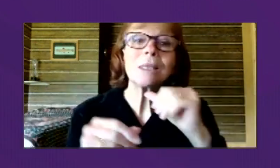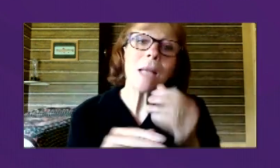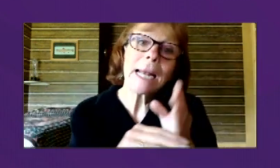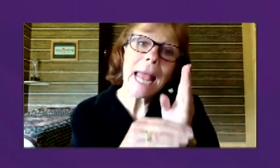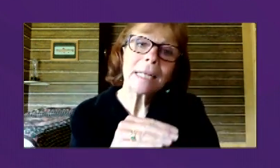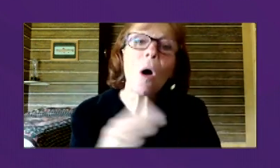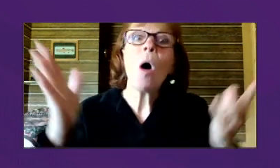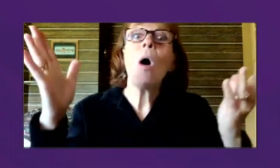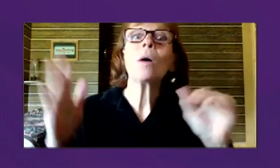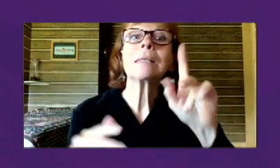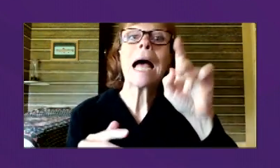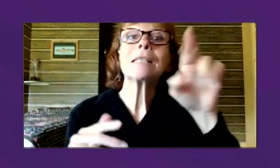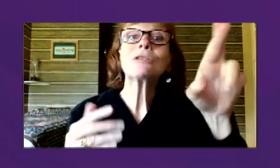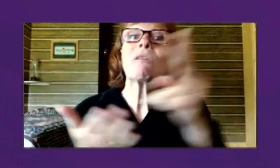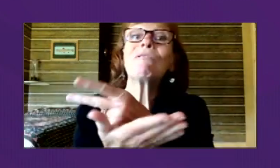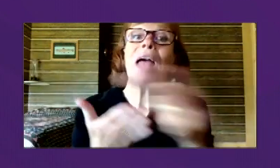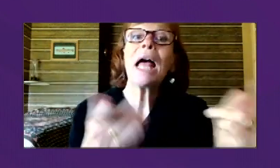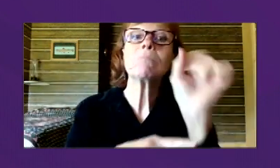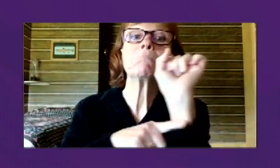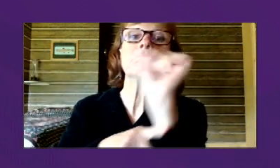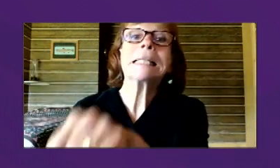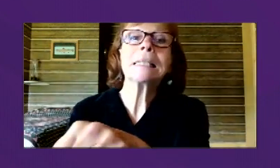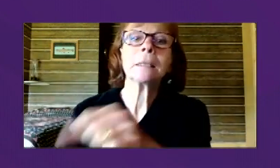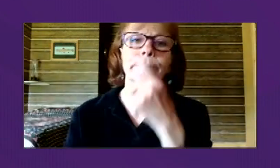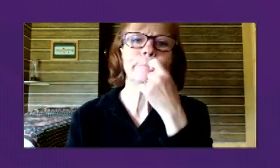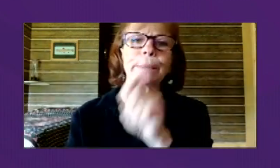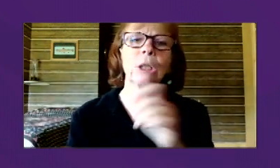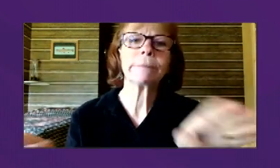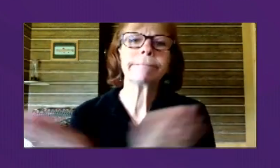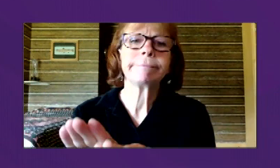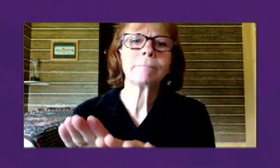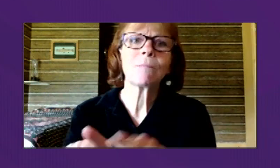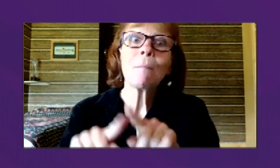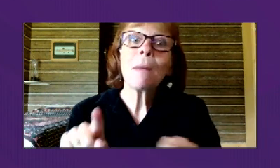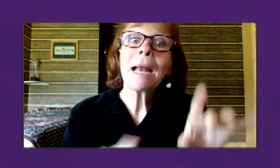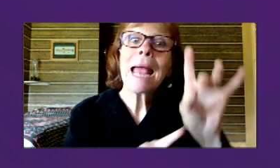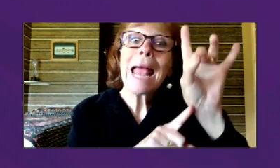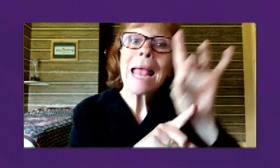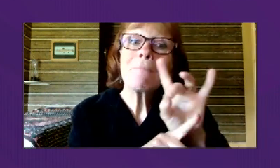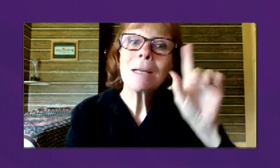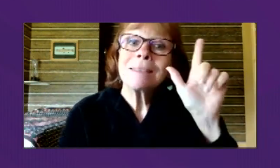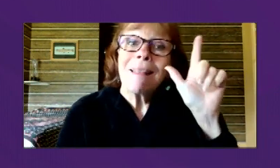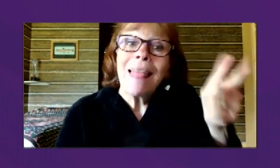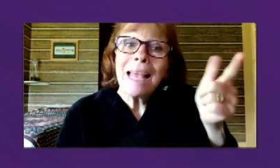defeat. However, just eight months later, after the Battle of Little Bighorn took place, the